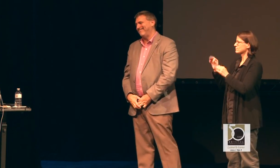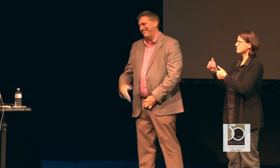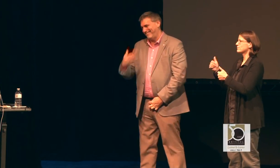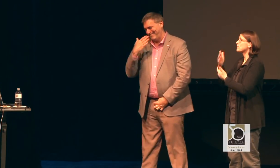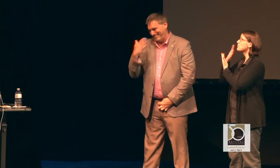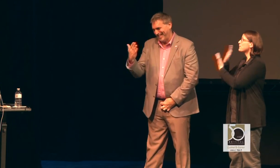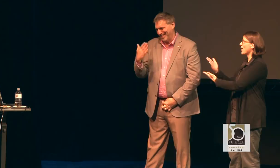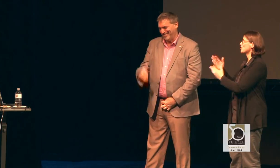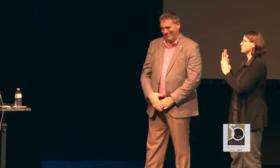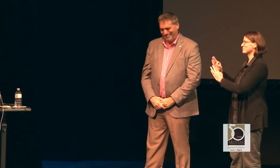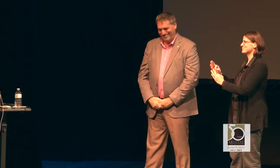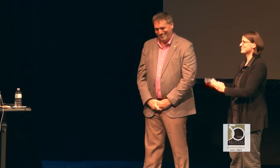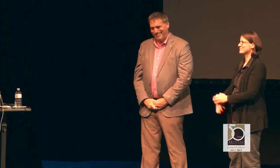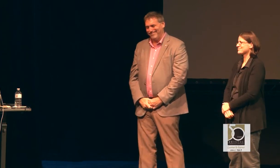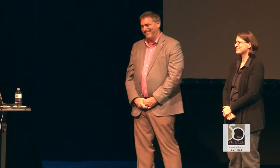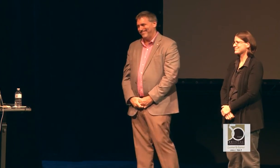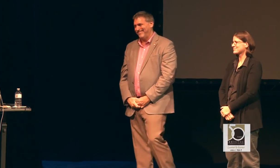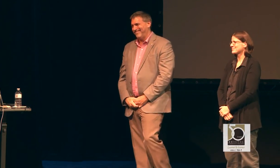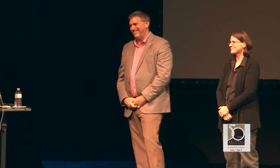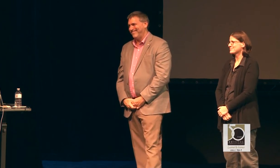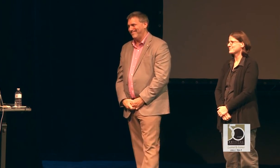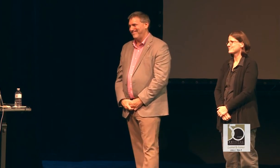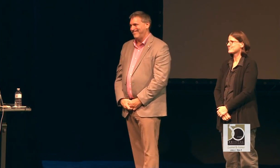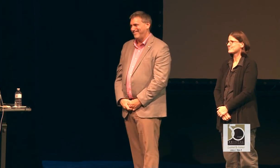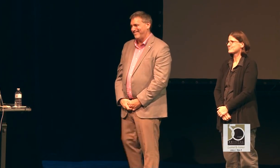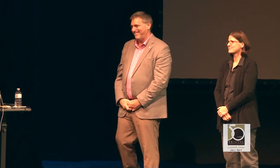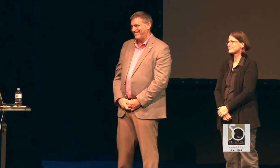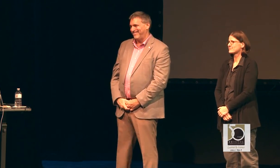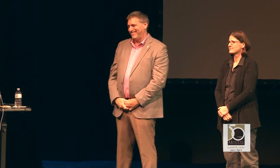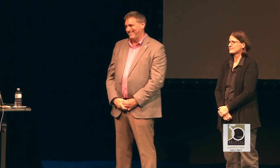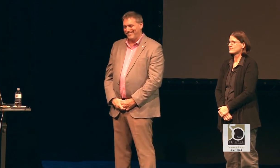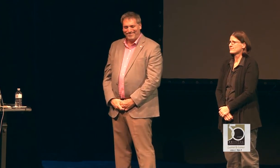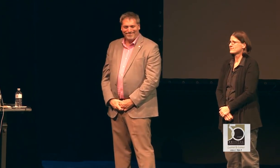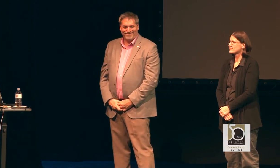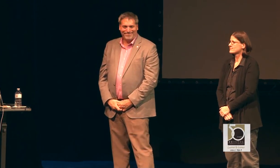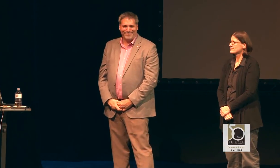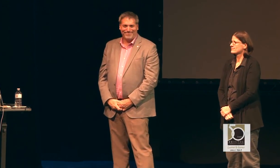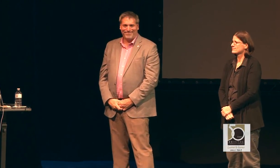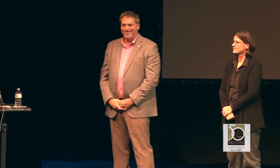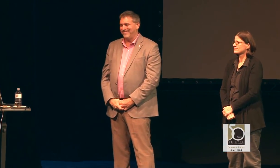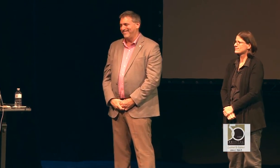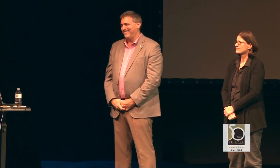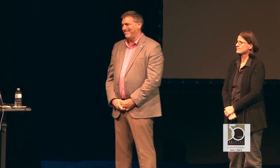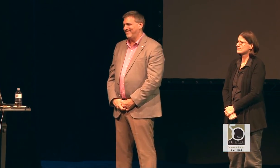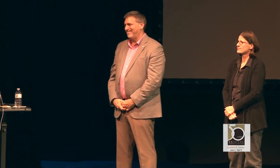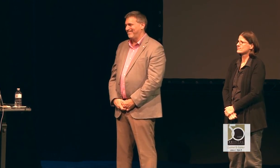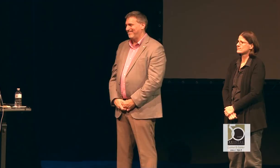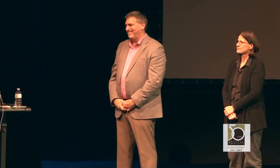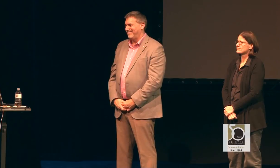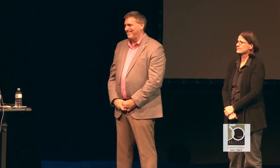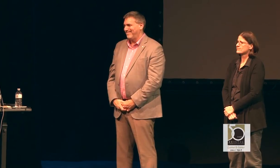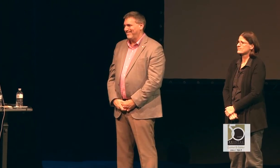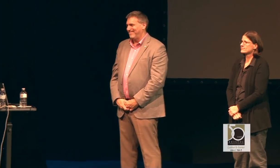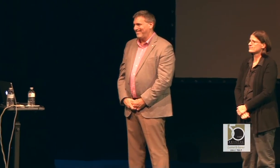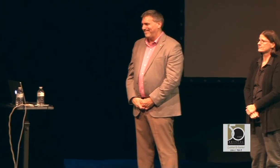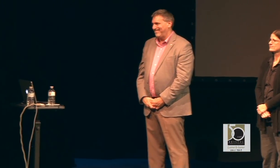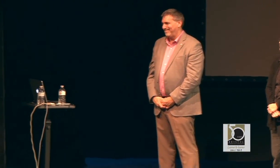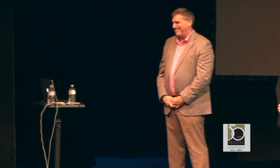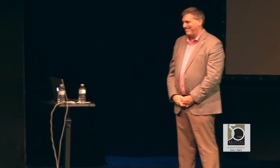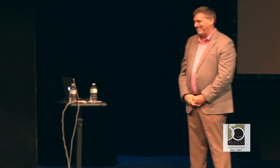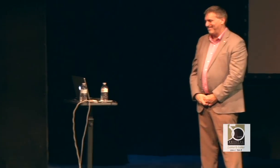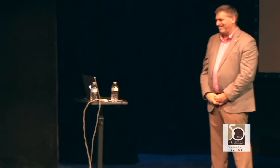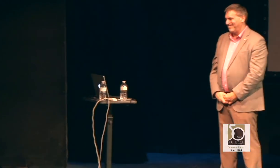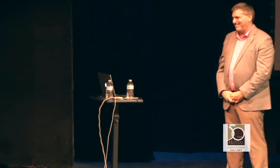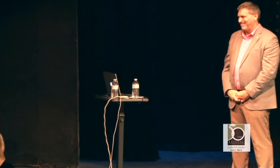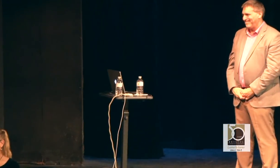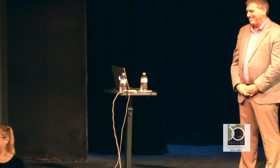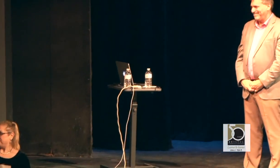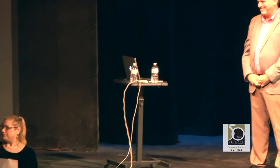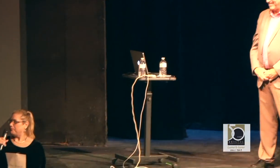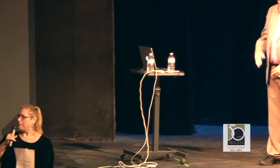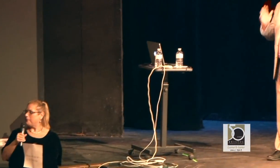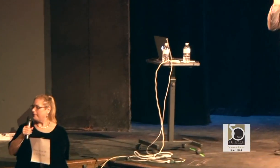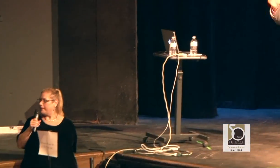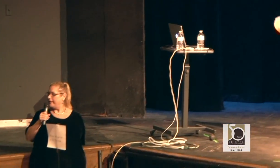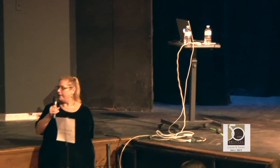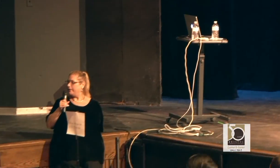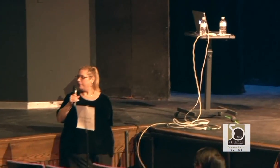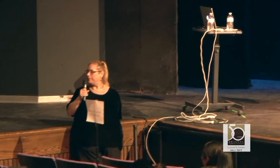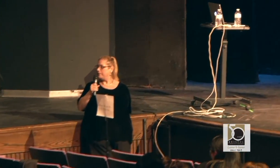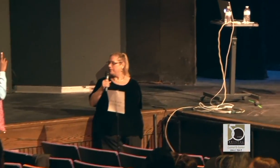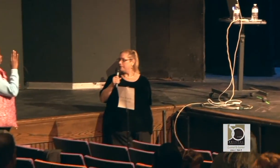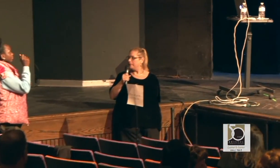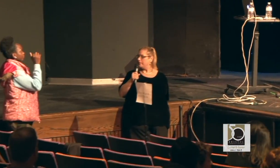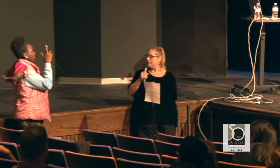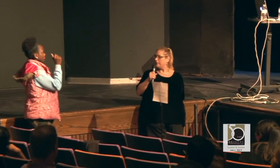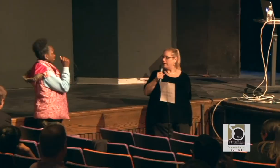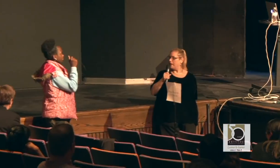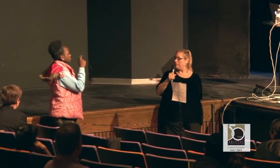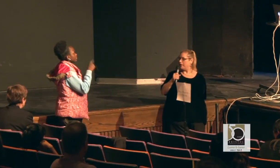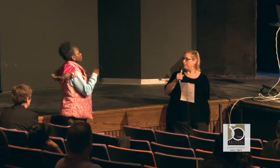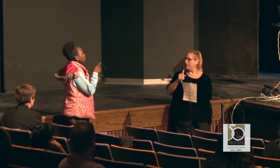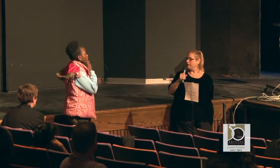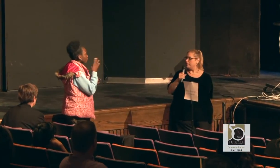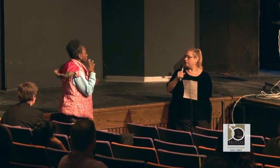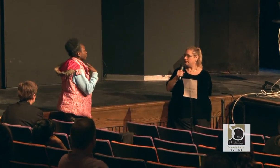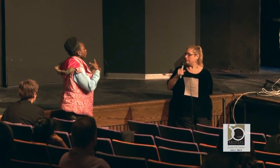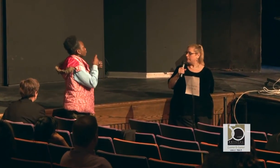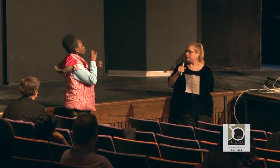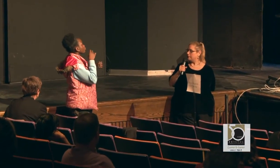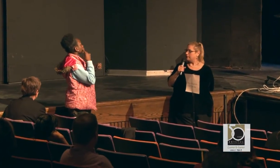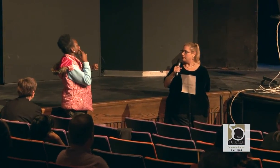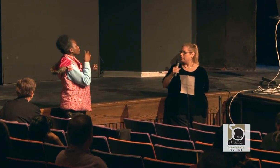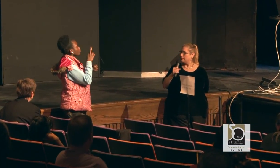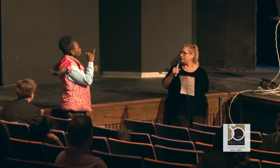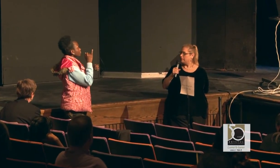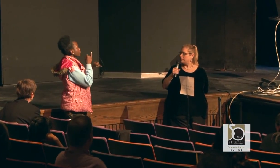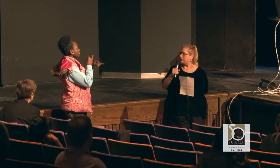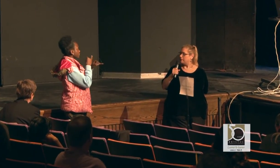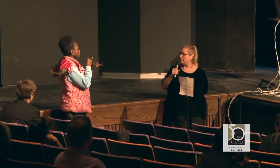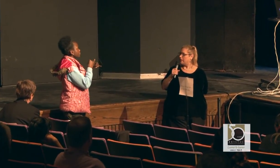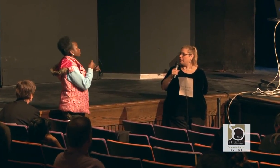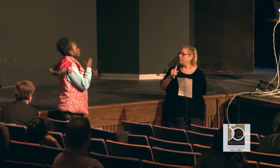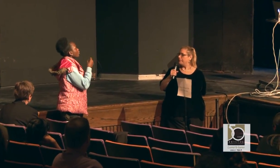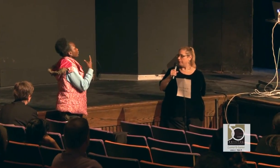Thank you. >>SPEAKER: Hello. I'm Barbara. I'm from